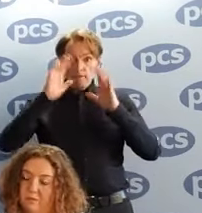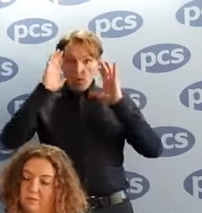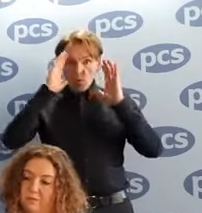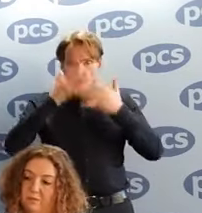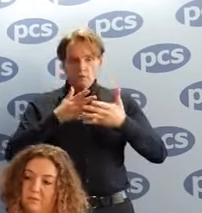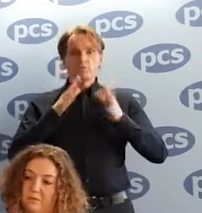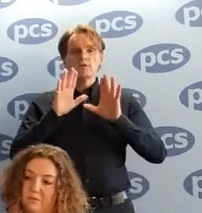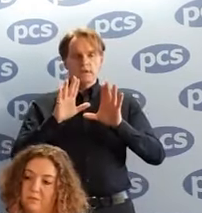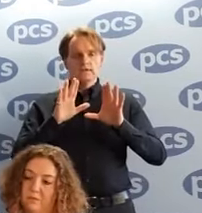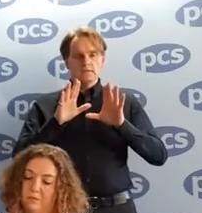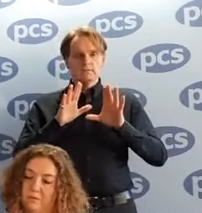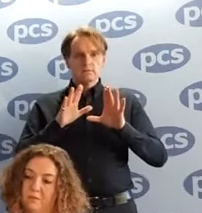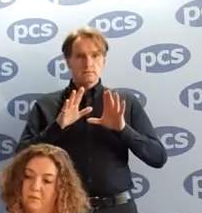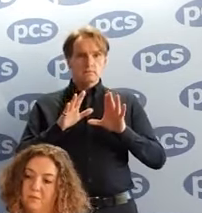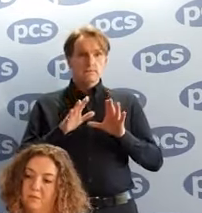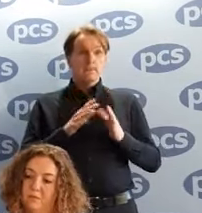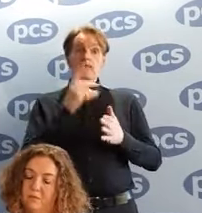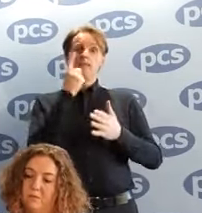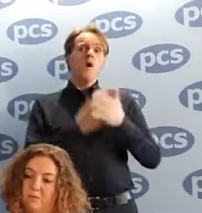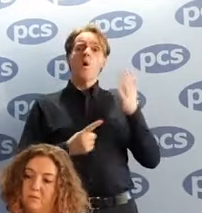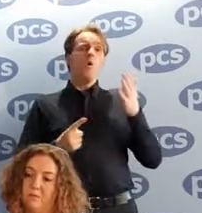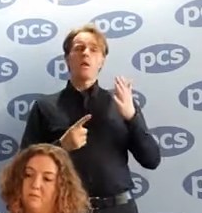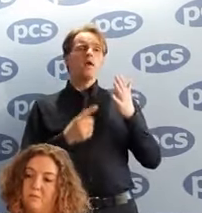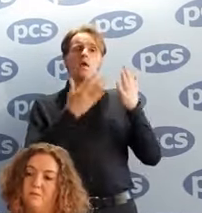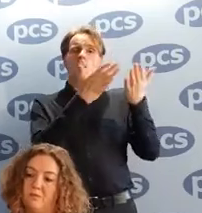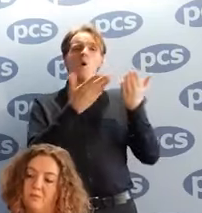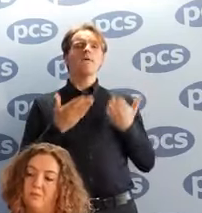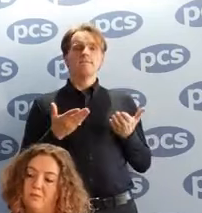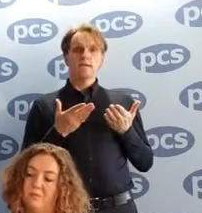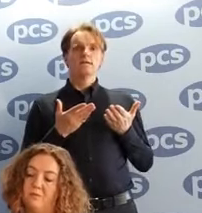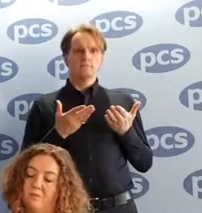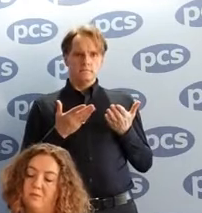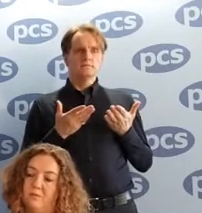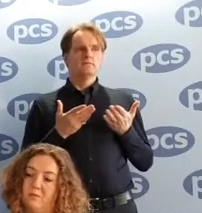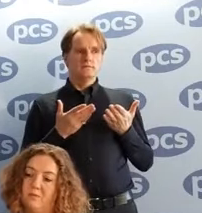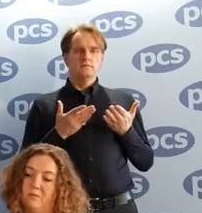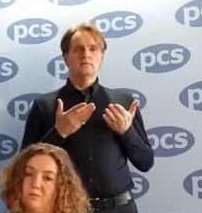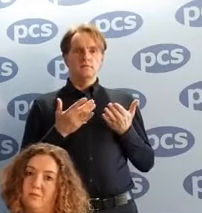moment the employer can offer are the ones we won in court, reinstating the 2010